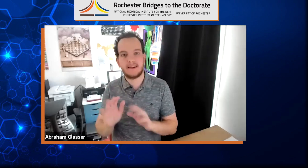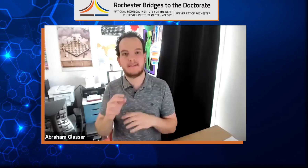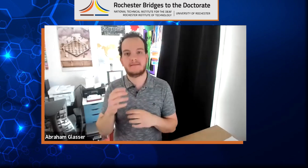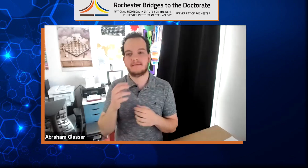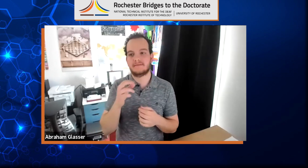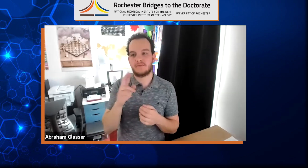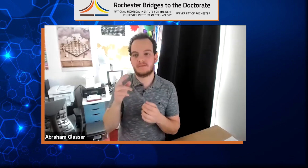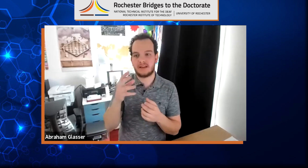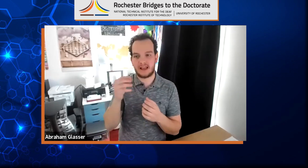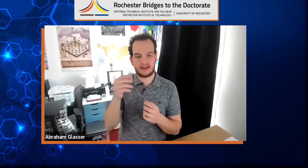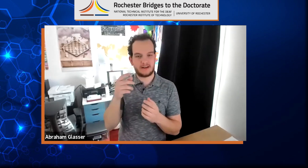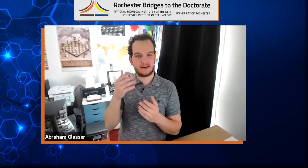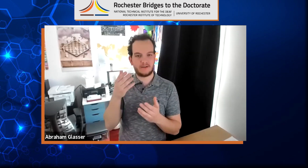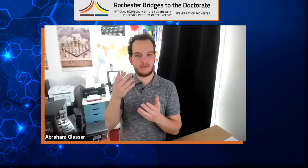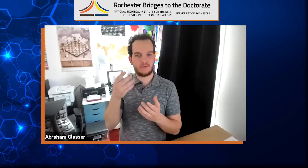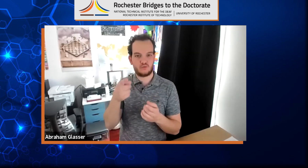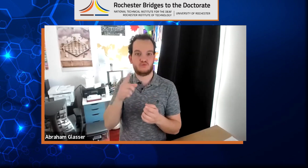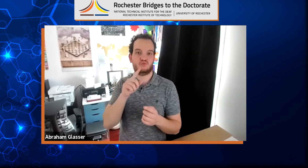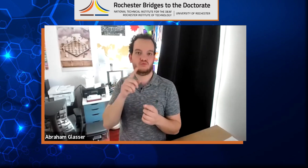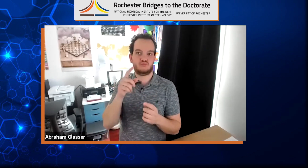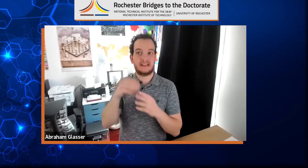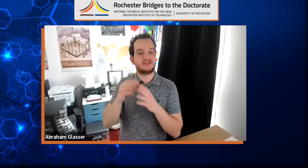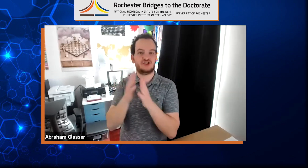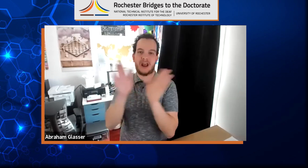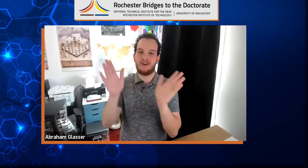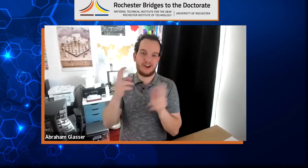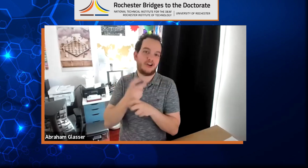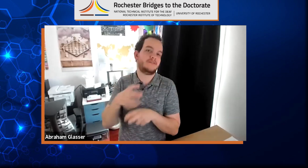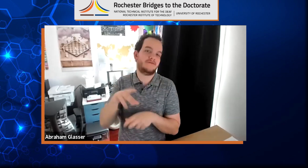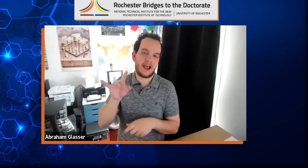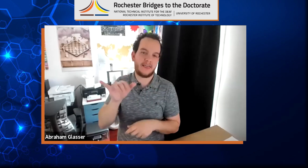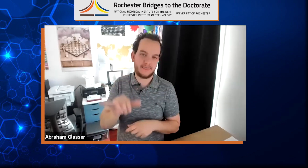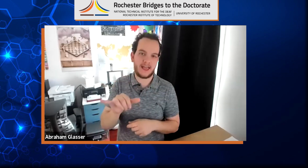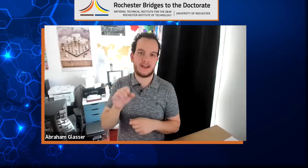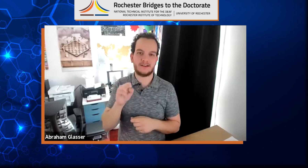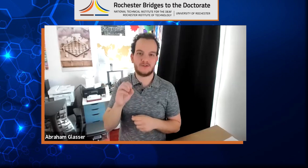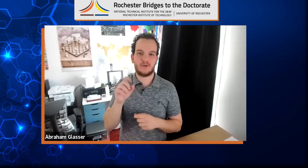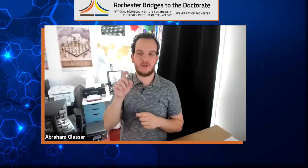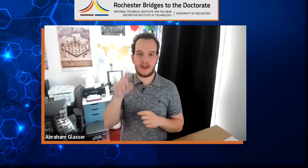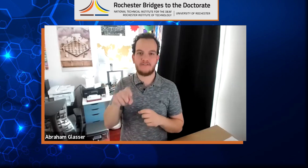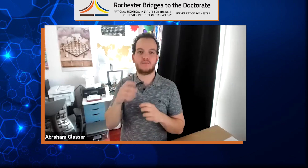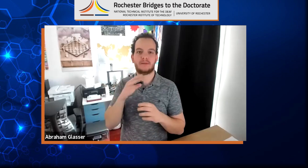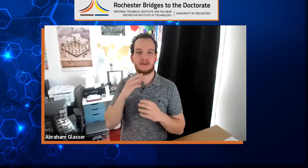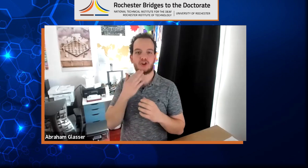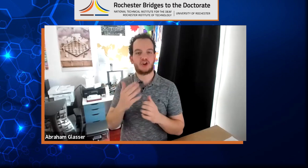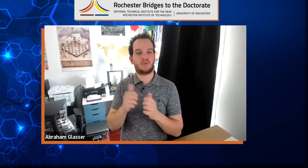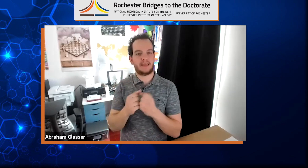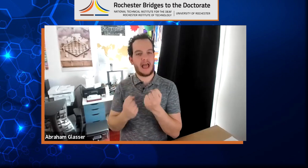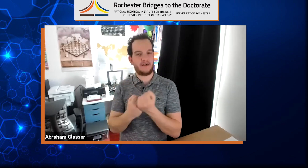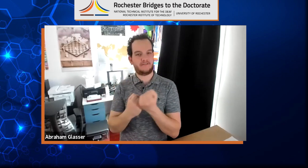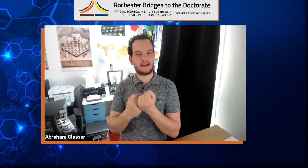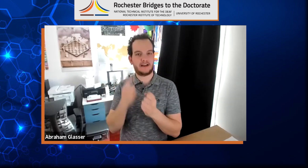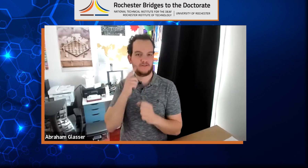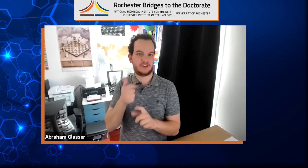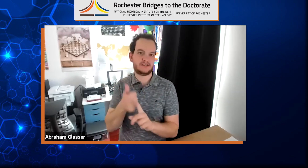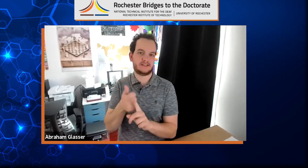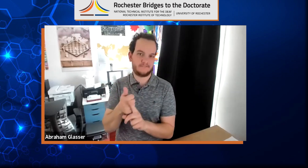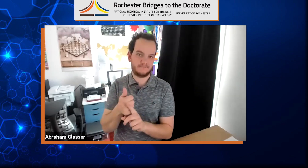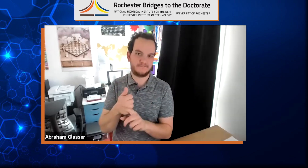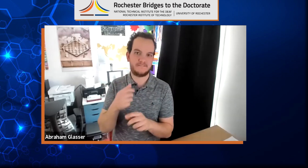that would be great. In general, it might be hard to find, so it would be good for you